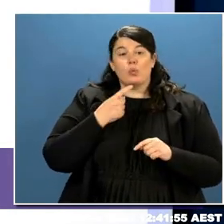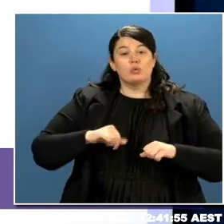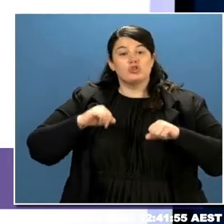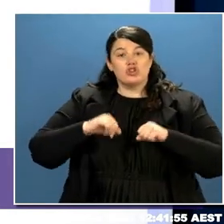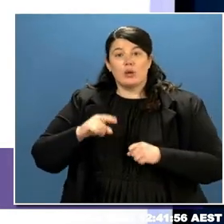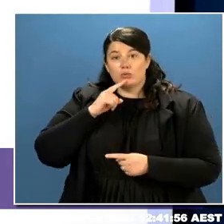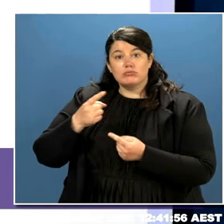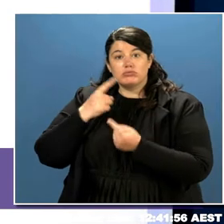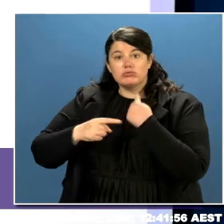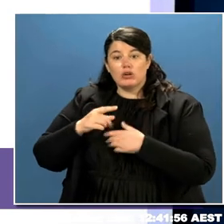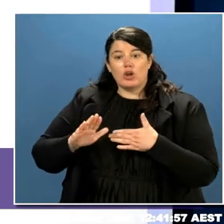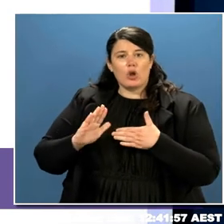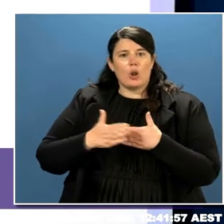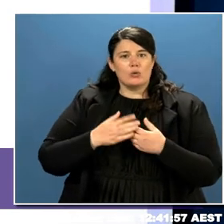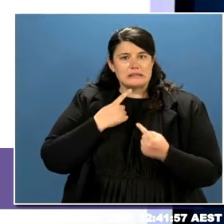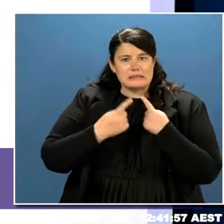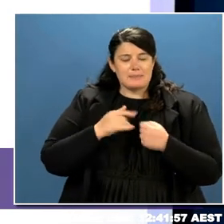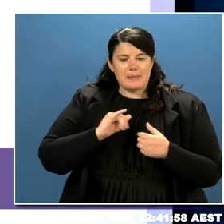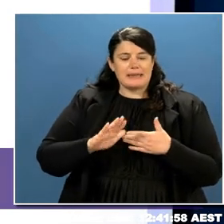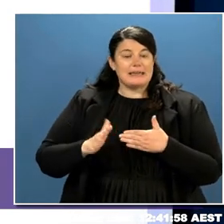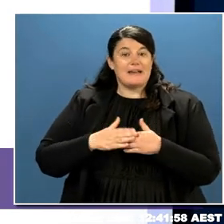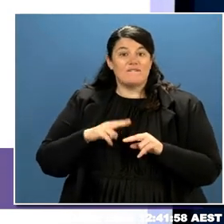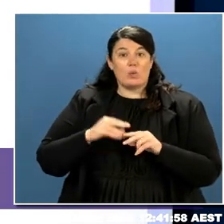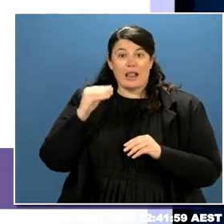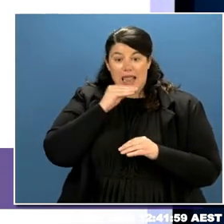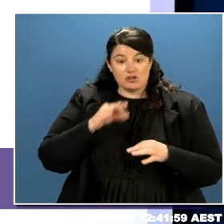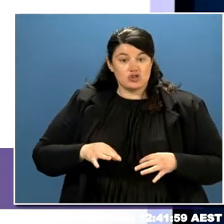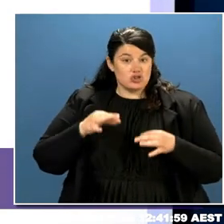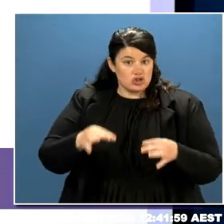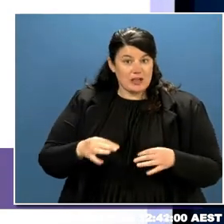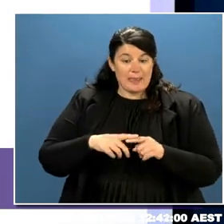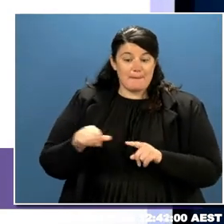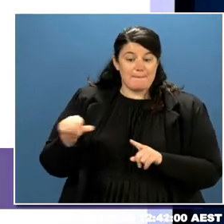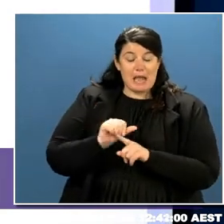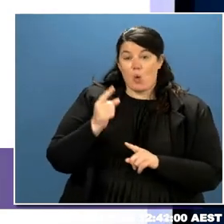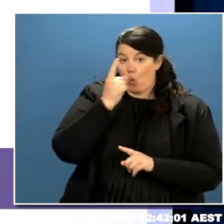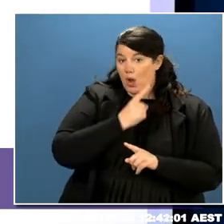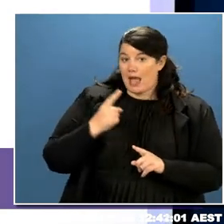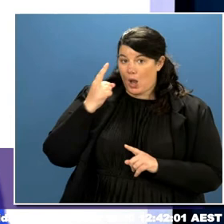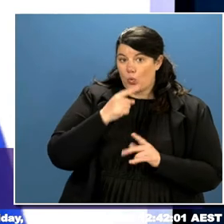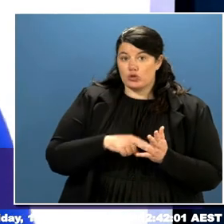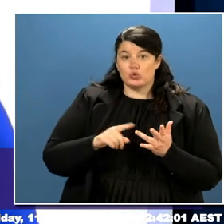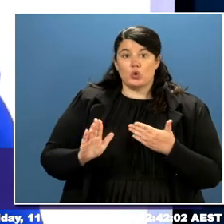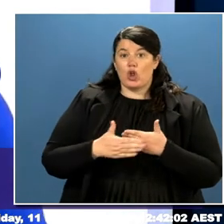directions but we might adjourn for lunch and return to close the hearing.